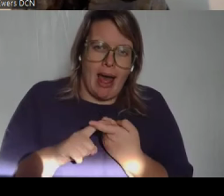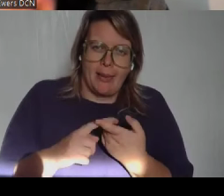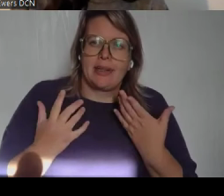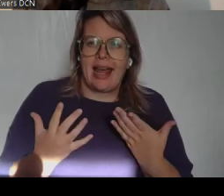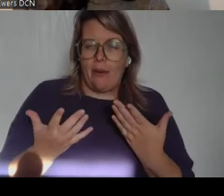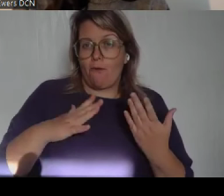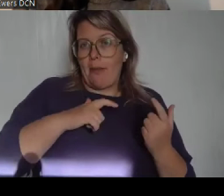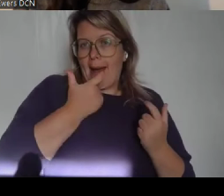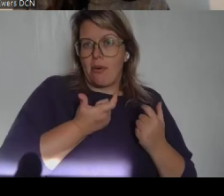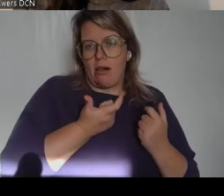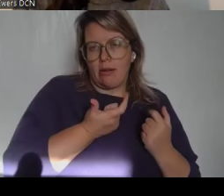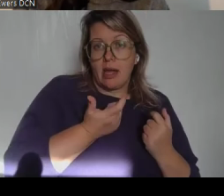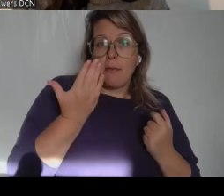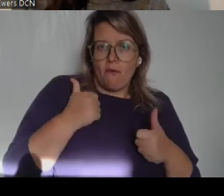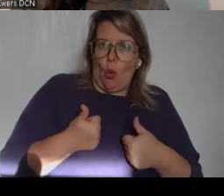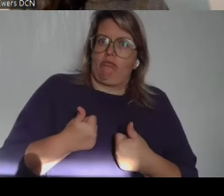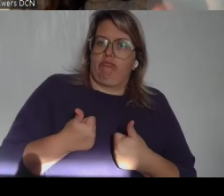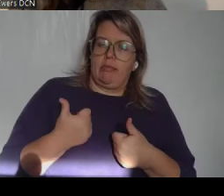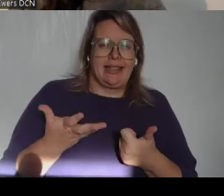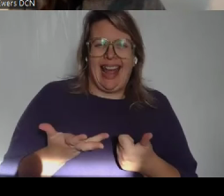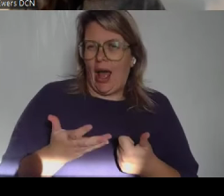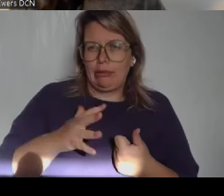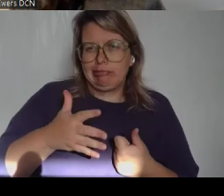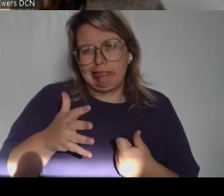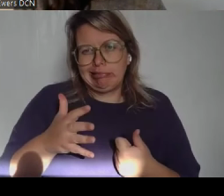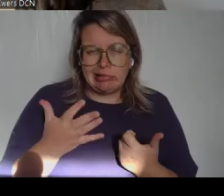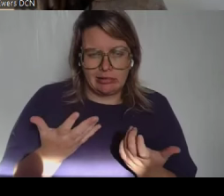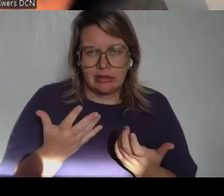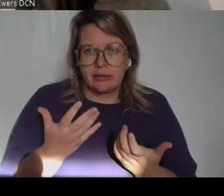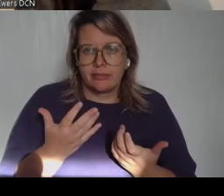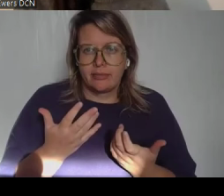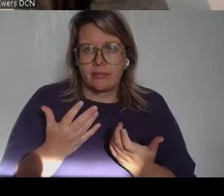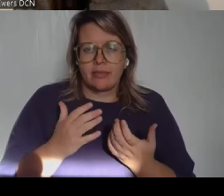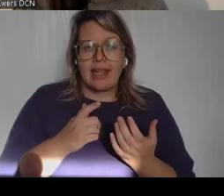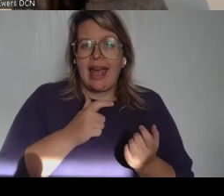They're not as reliable as they used to be. Sadly, it means that they will report as opened,